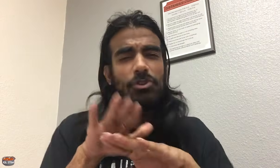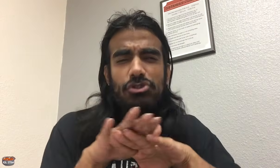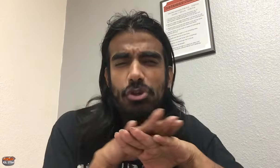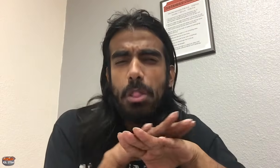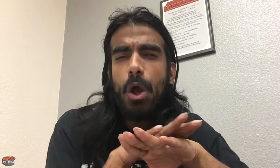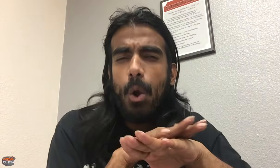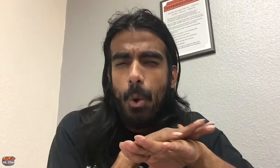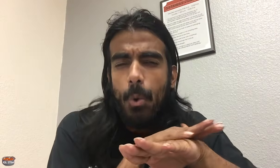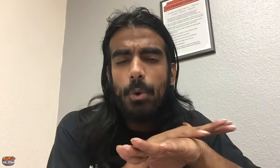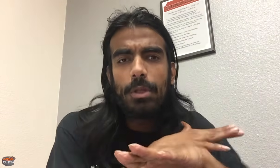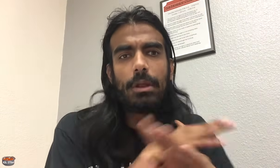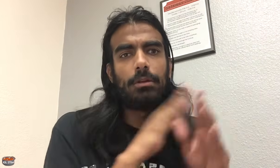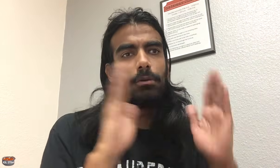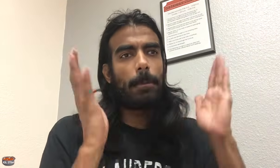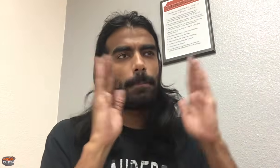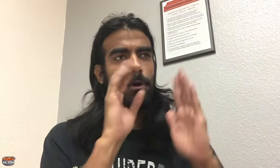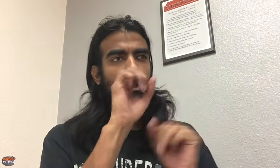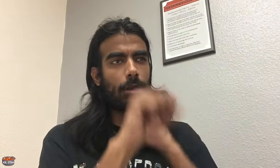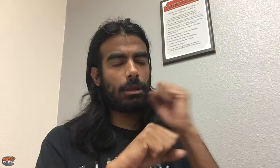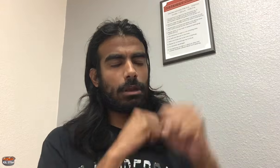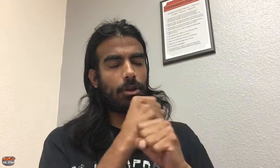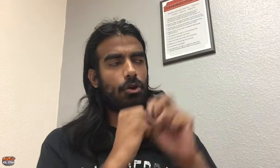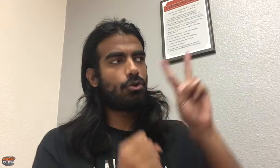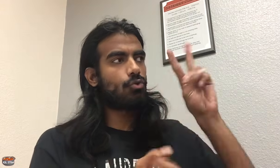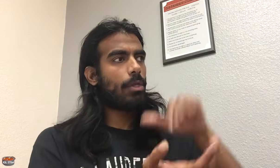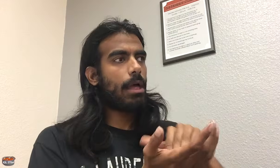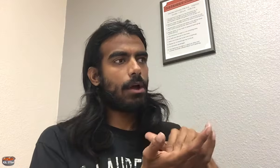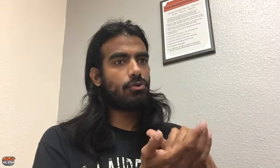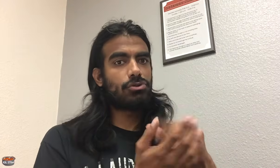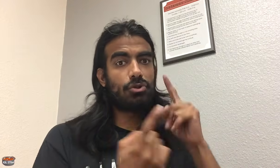The Children of a Lesser God, things kind of slowed down a bit.